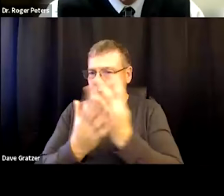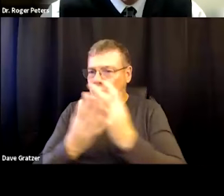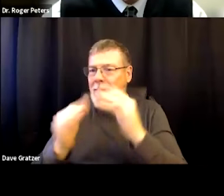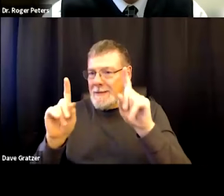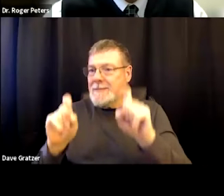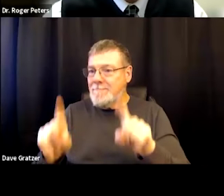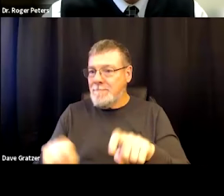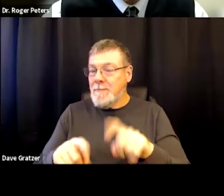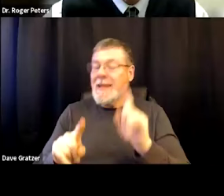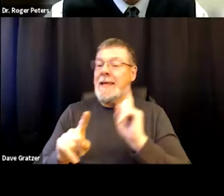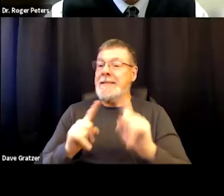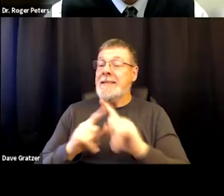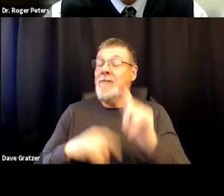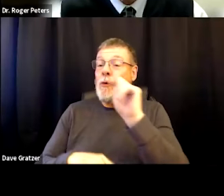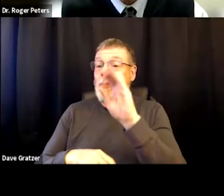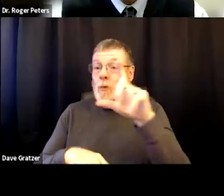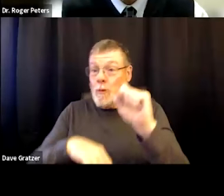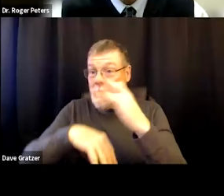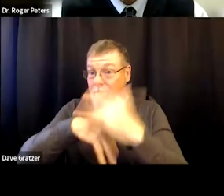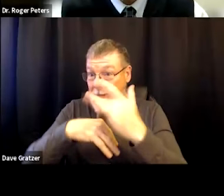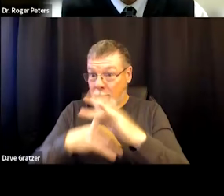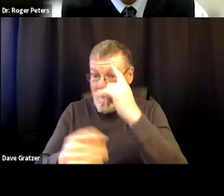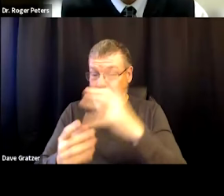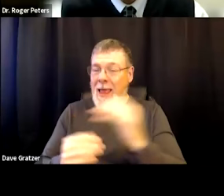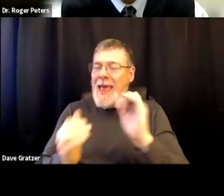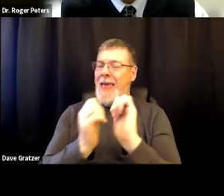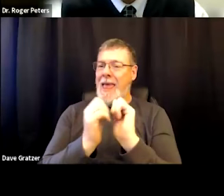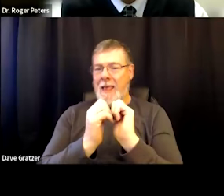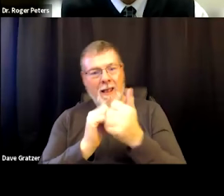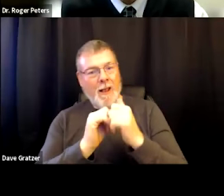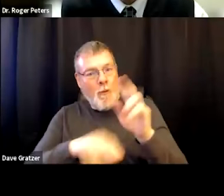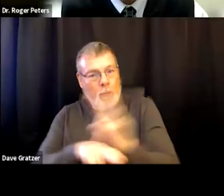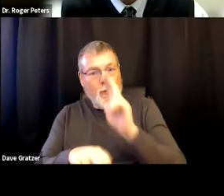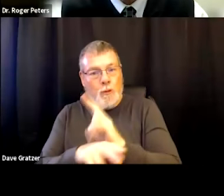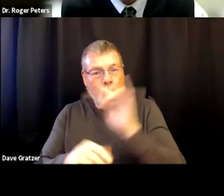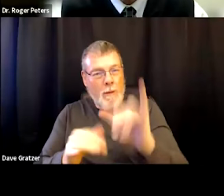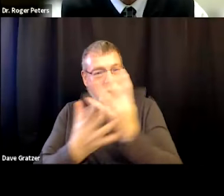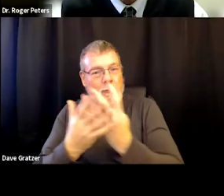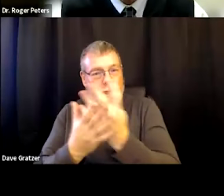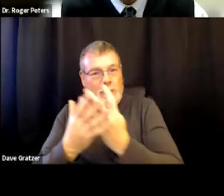the different tools that are available and how to use the screening assessment results